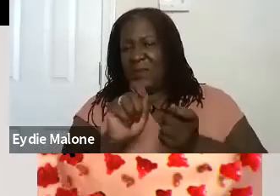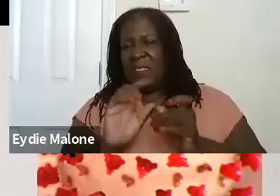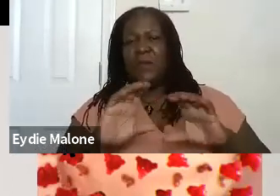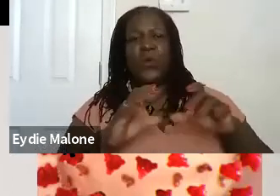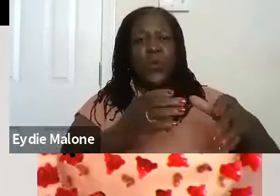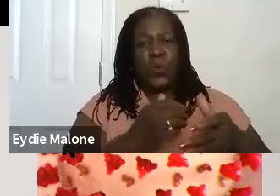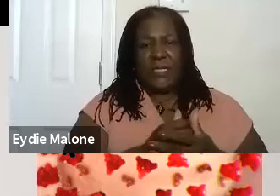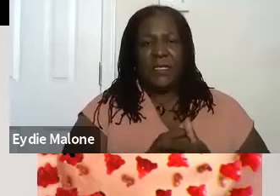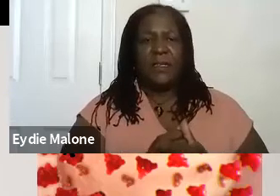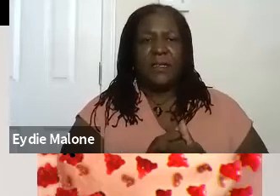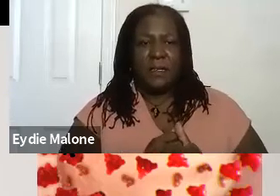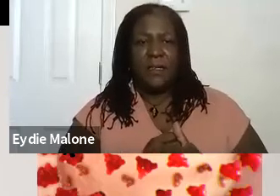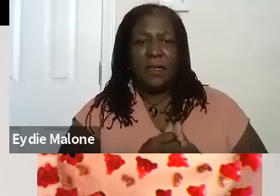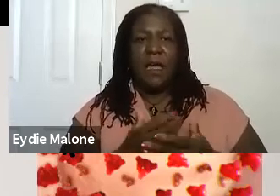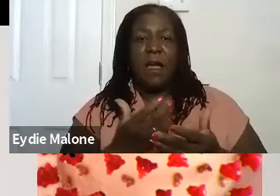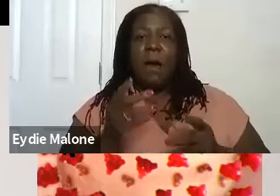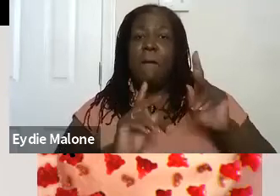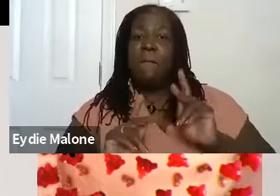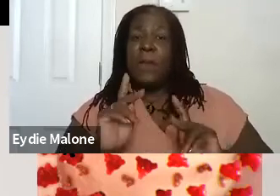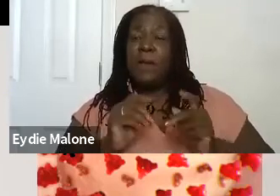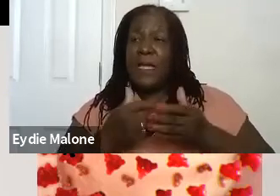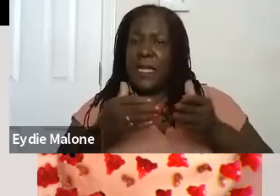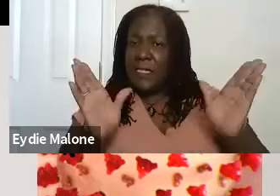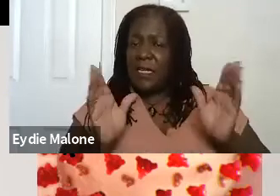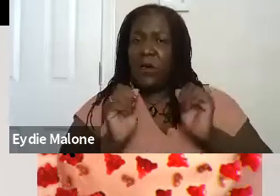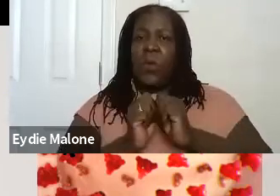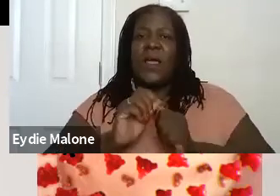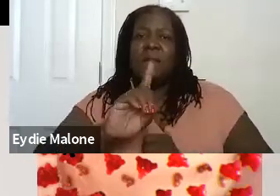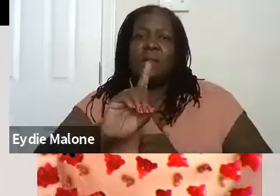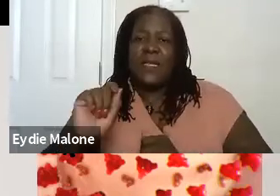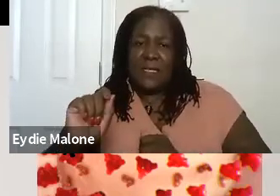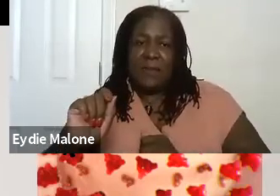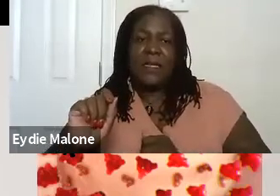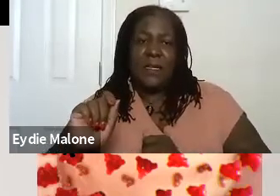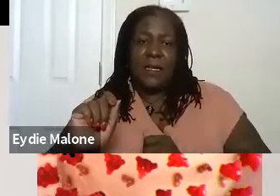And in general, in persons with disabilities, this has been found to be true. Particular